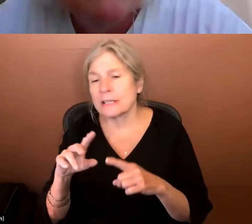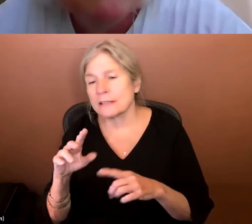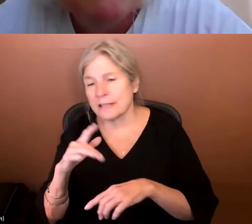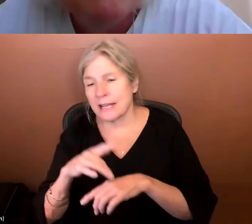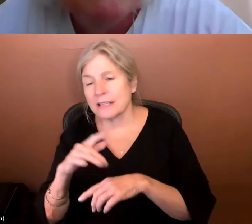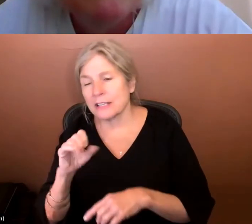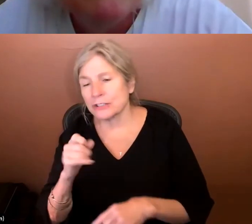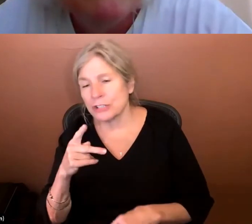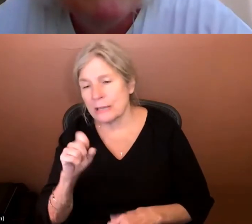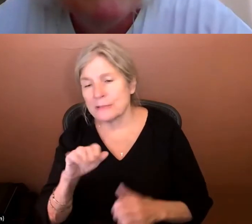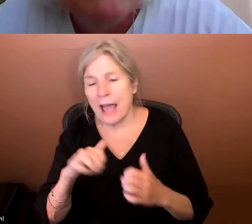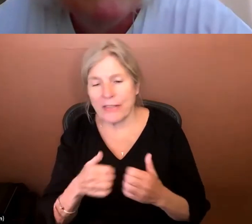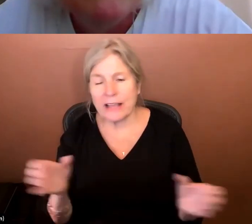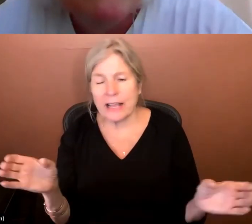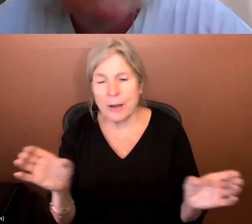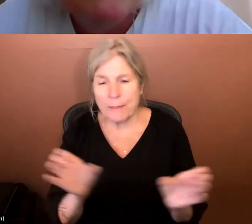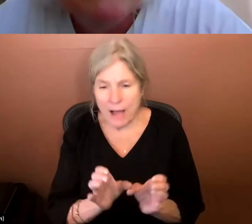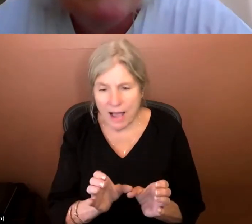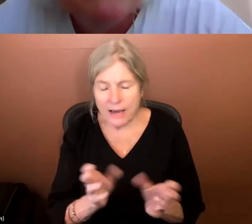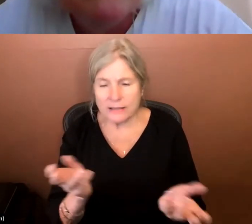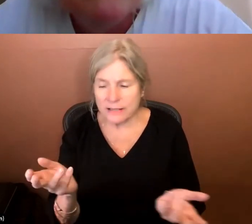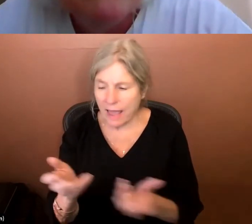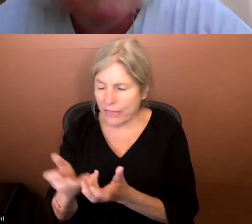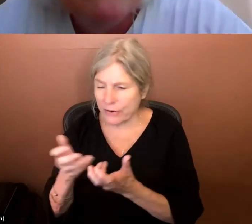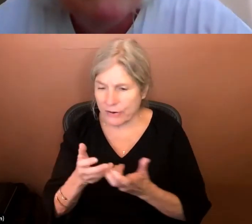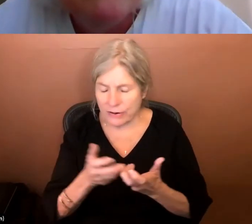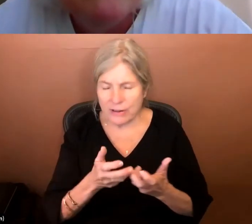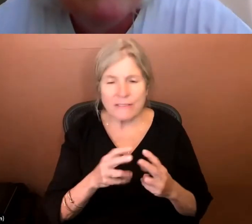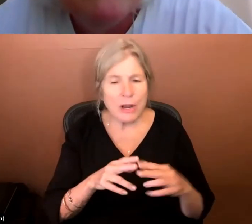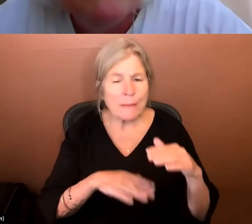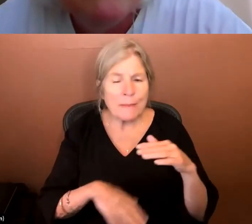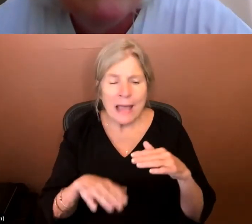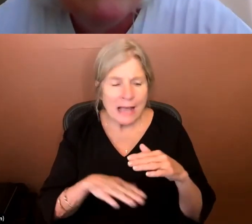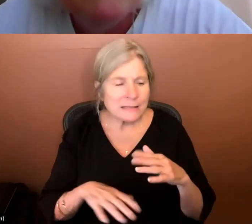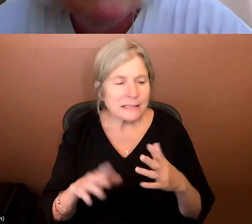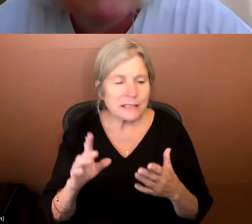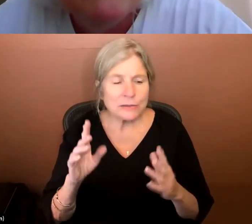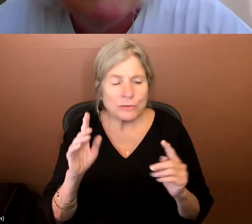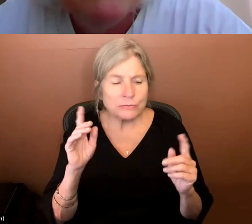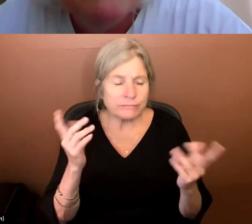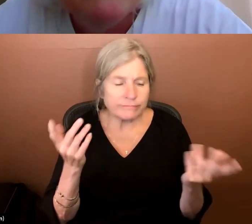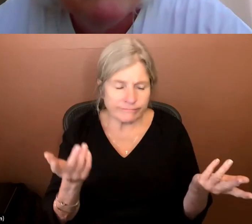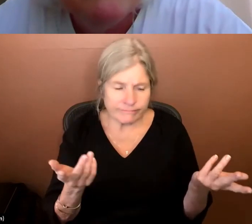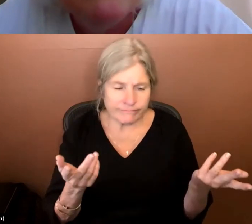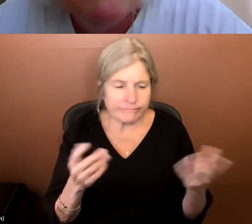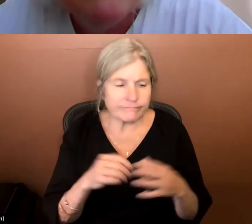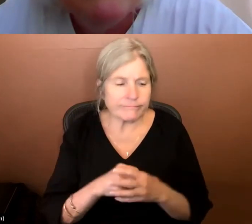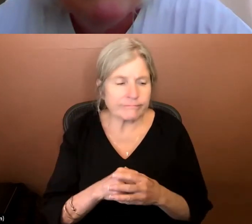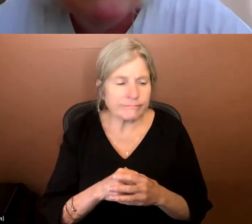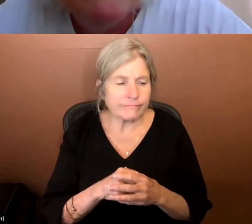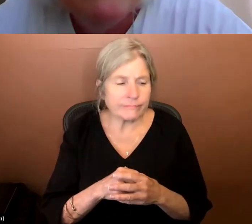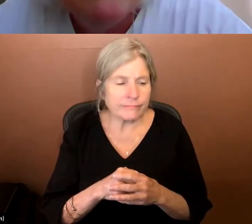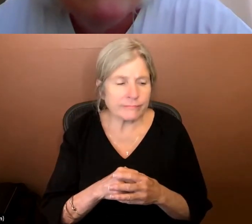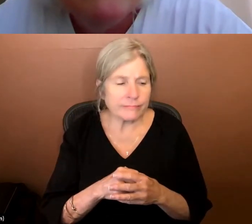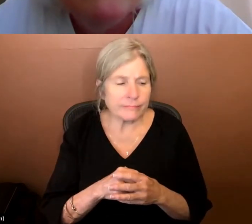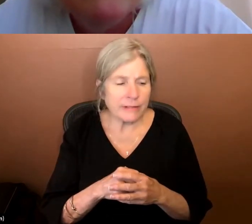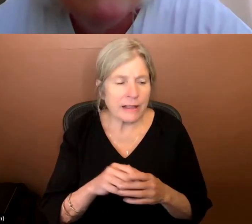together like in a basic sensorial level. Some vertical lines are beautiful next to dots,